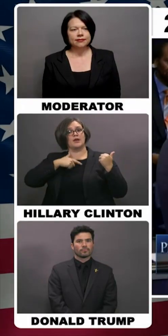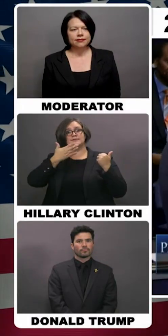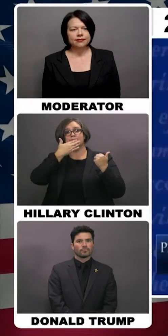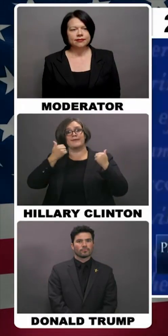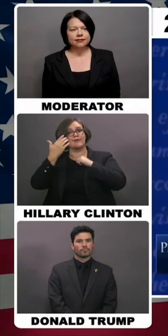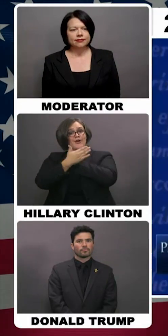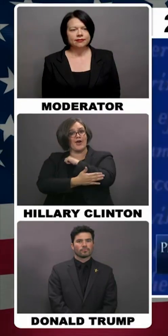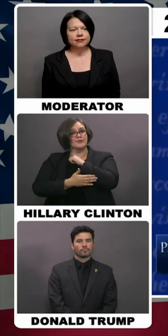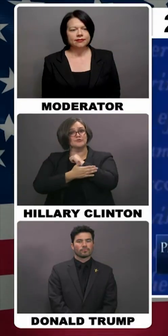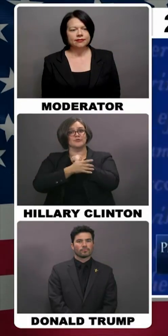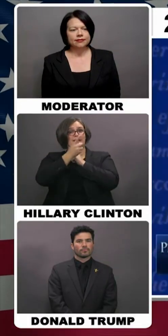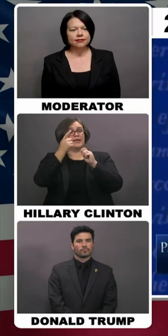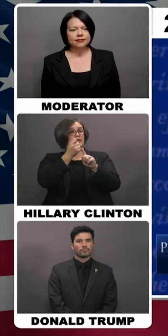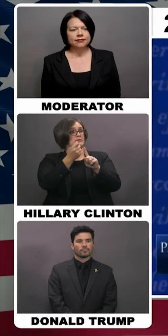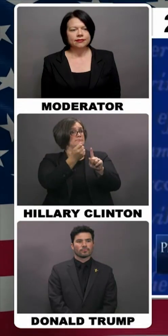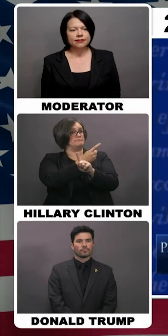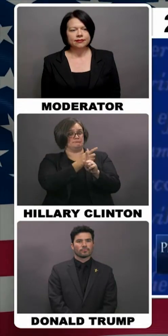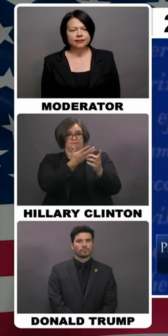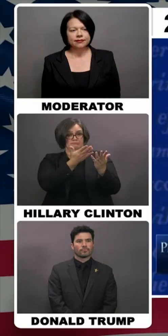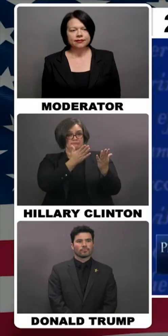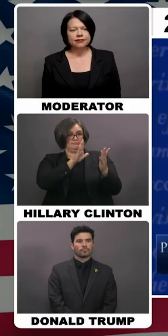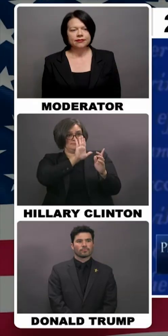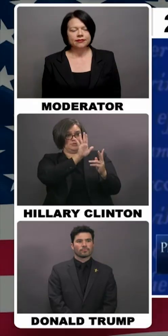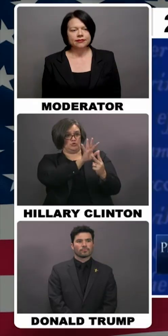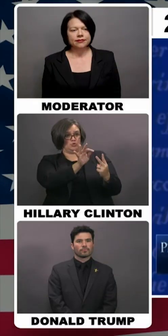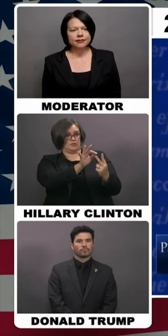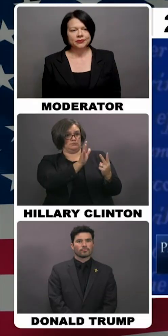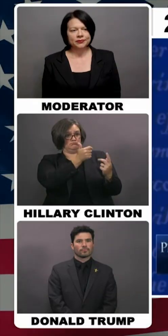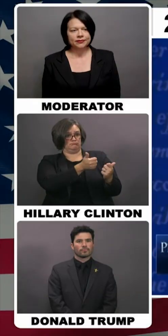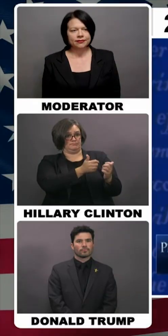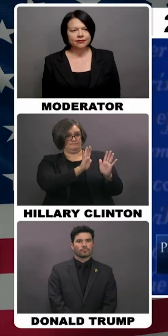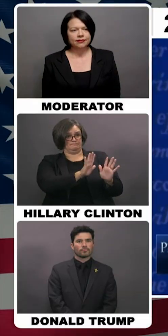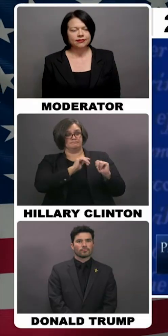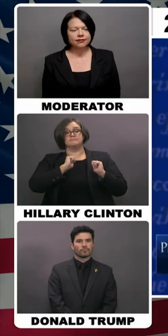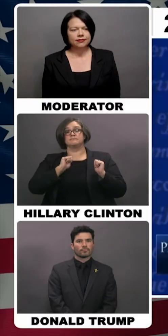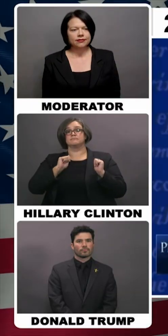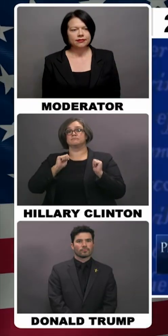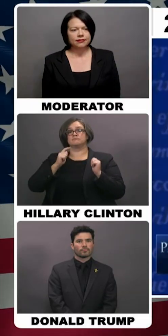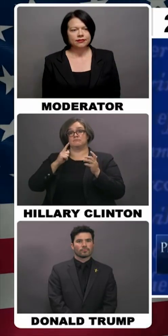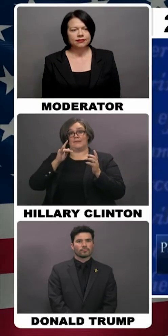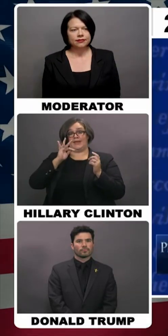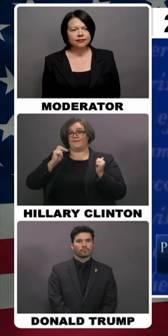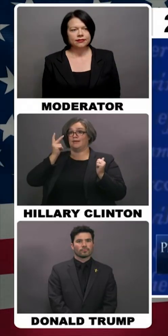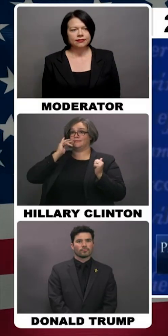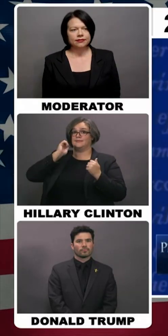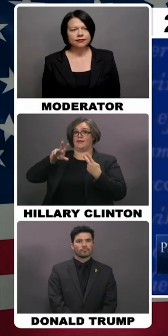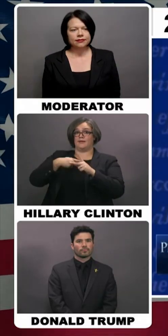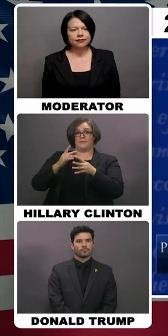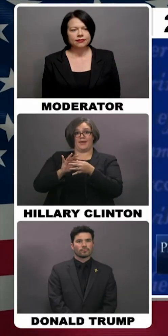That's his choice. When I hear something like that, I am reminded of what my friend Michelle Obama